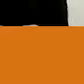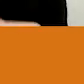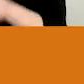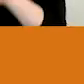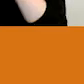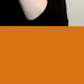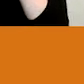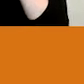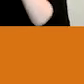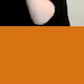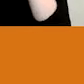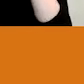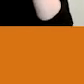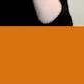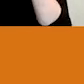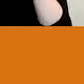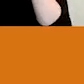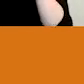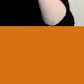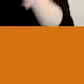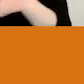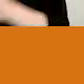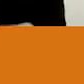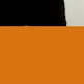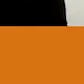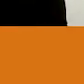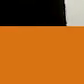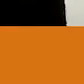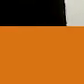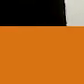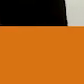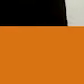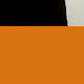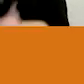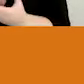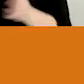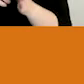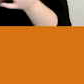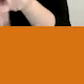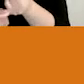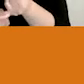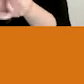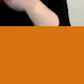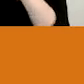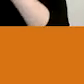ways. So we know that students with down syndrome learn visually, so we need to provide all the